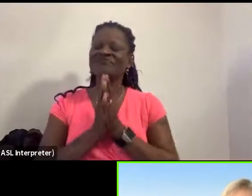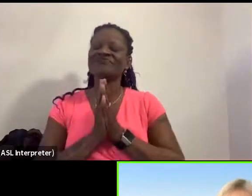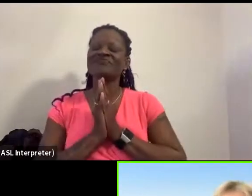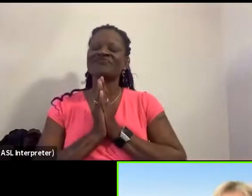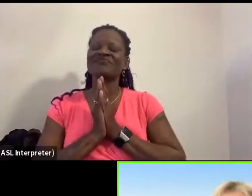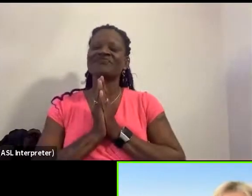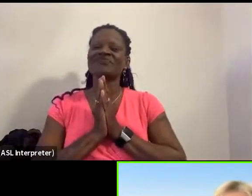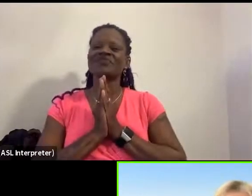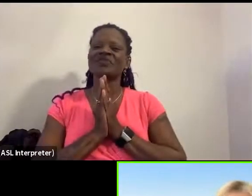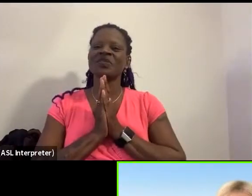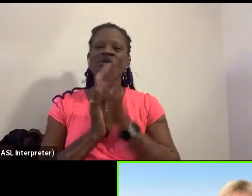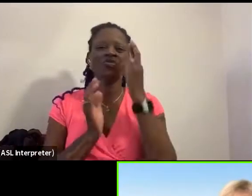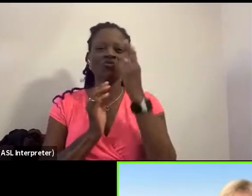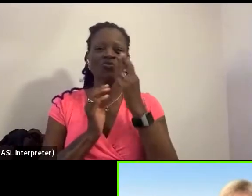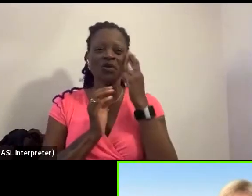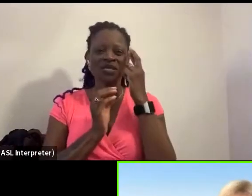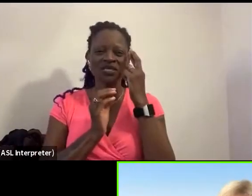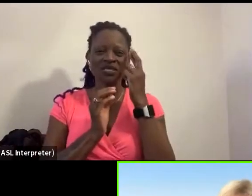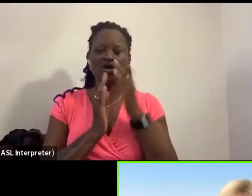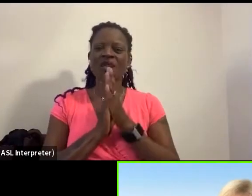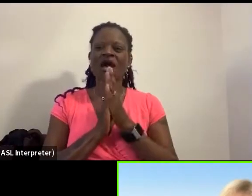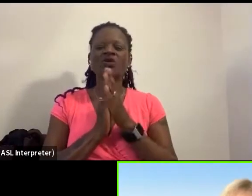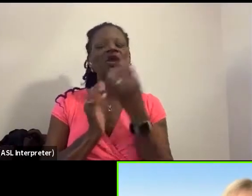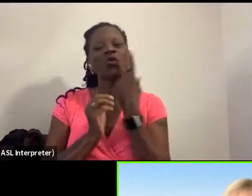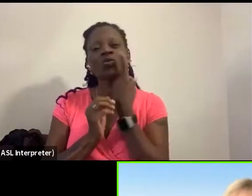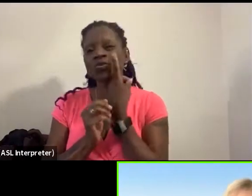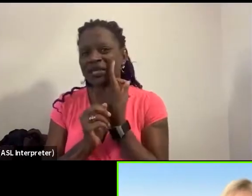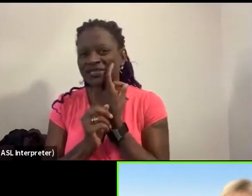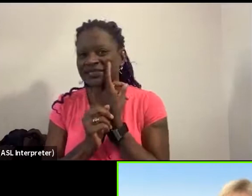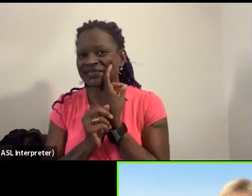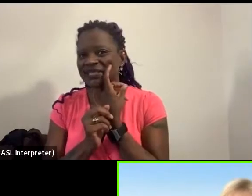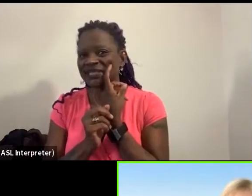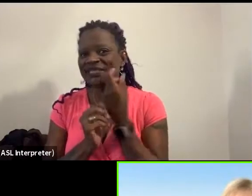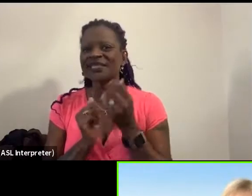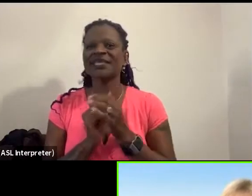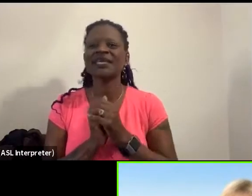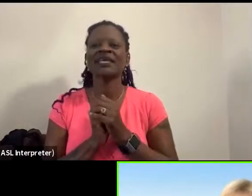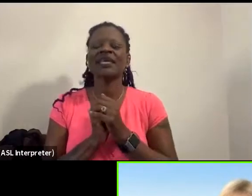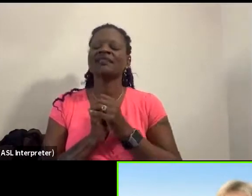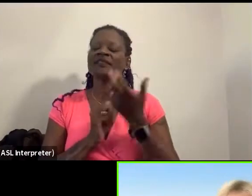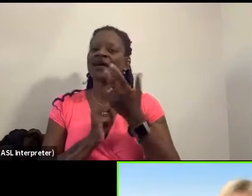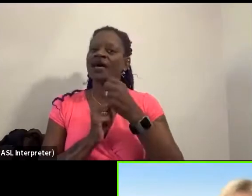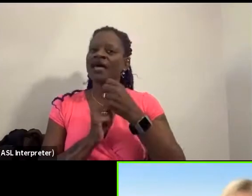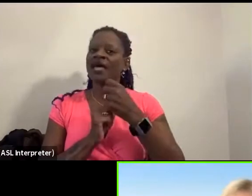The recently released Bay Area Council vaccine hesitancy survey was very